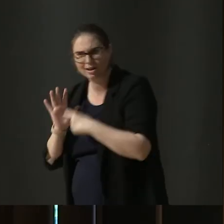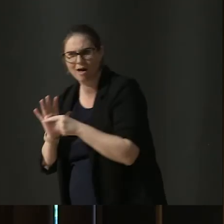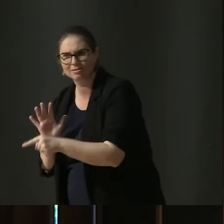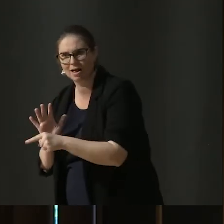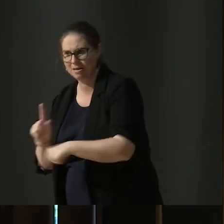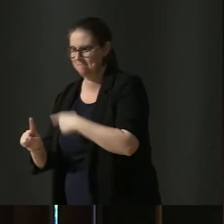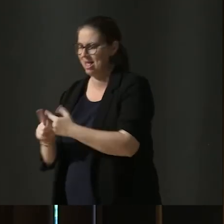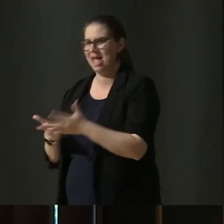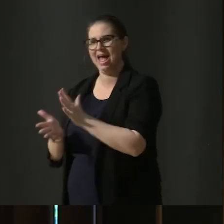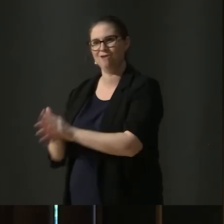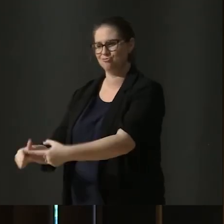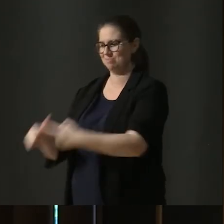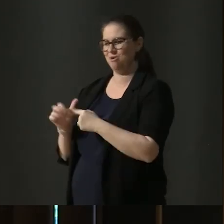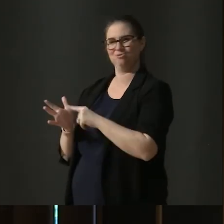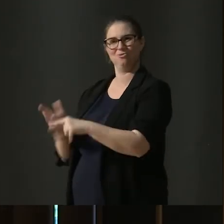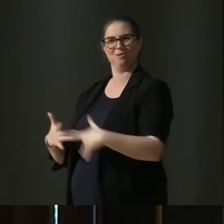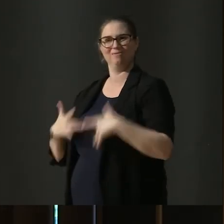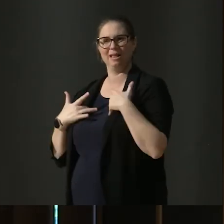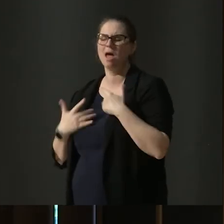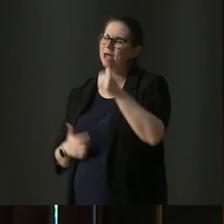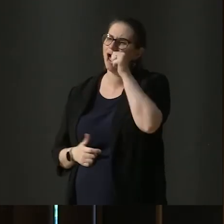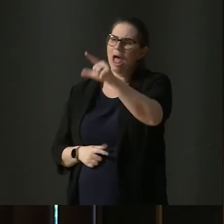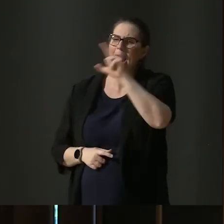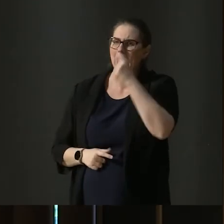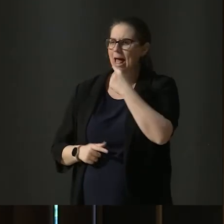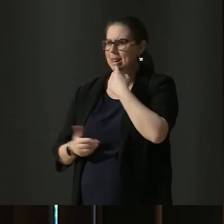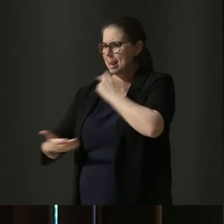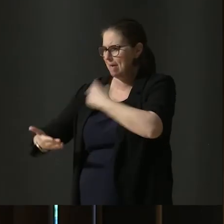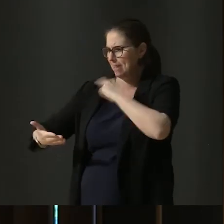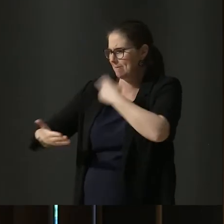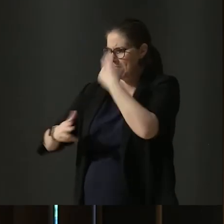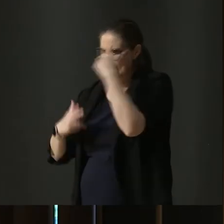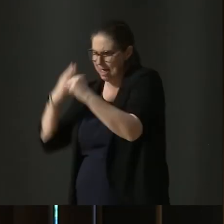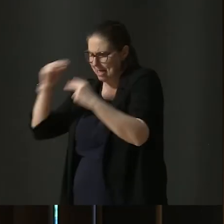Now, we can't be naming feelings all the time. That's not practical or realistic.